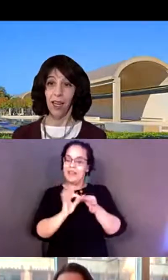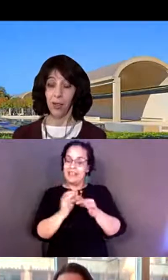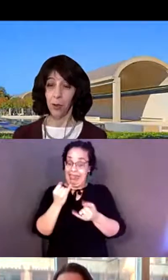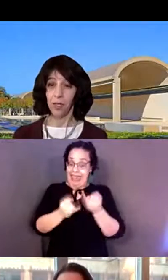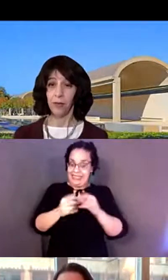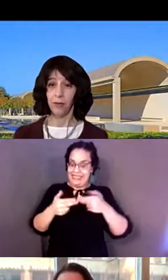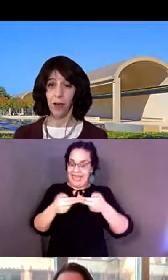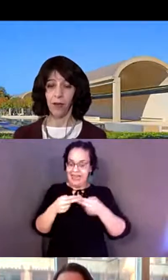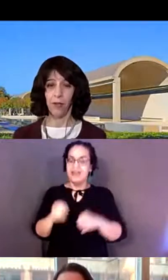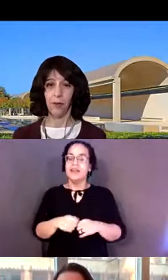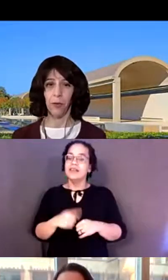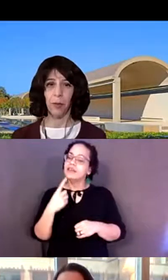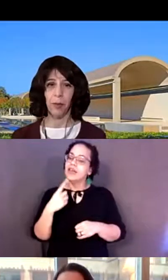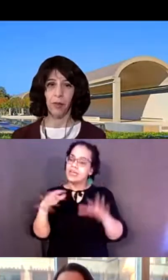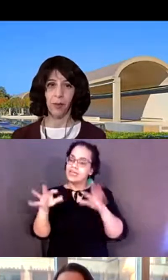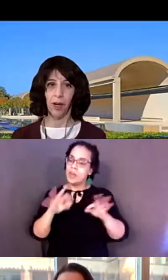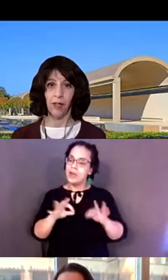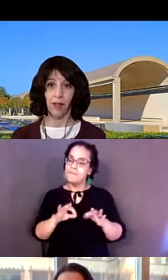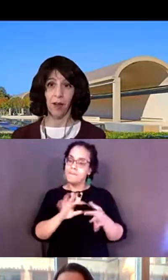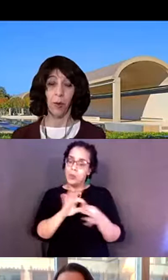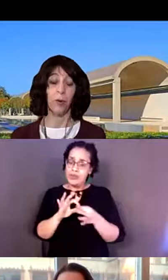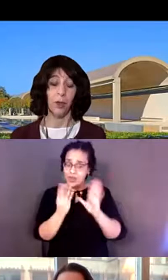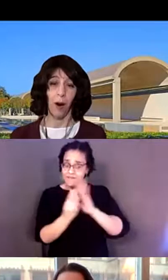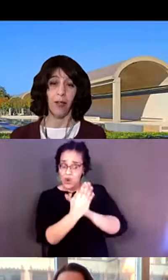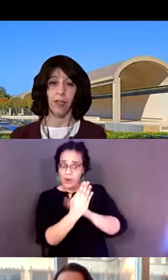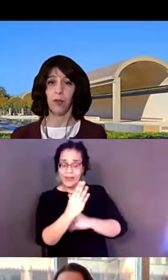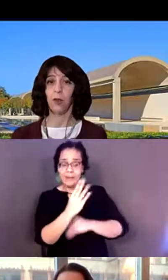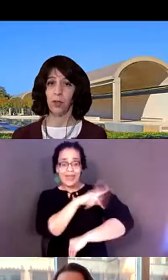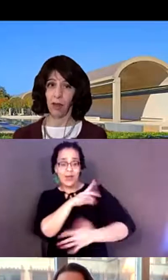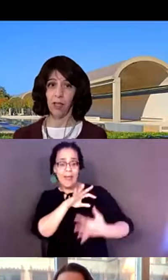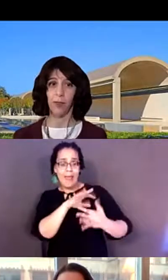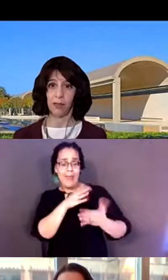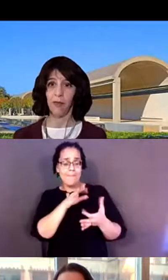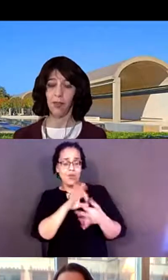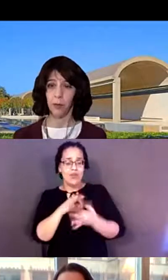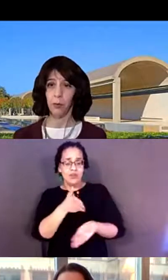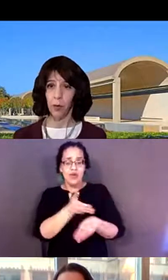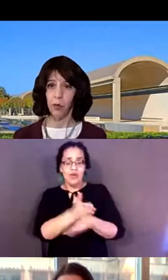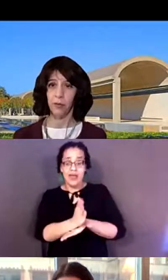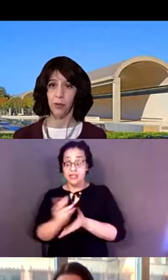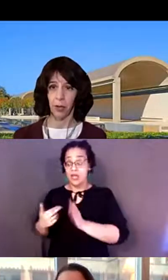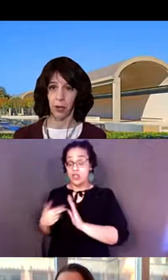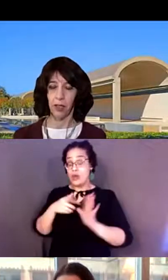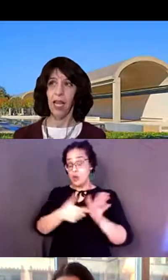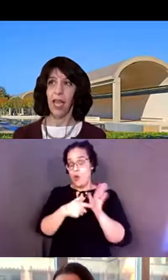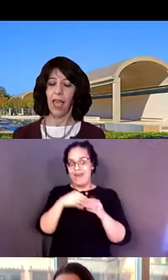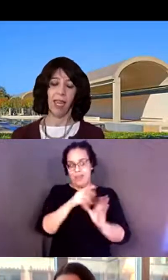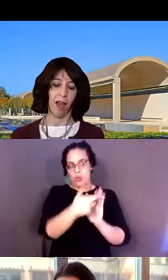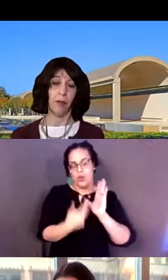terms of informing people of their rights, we required in the rule that hospitals have